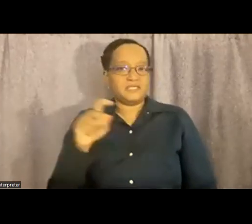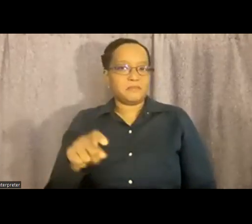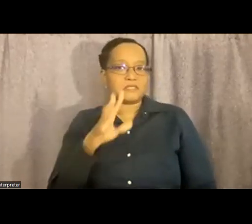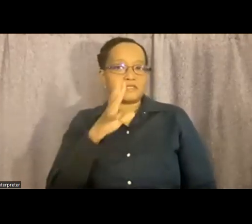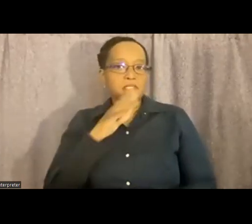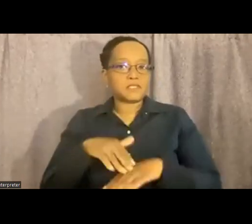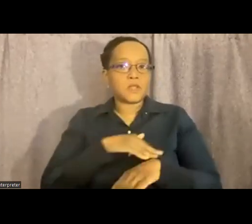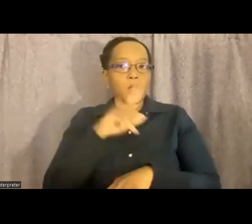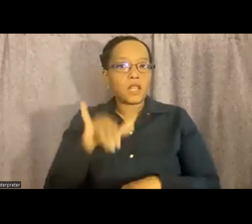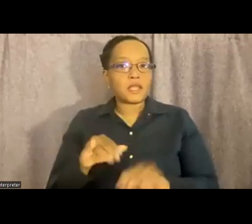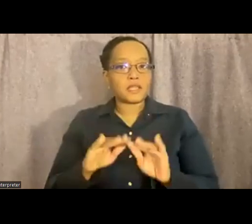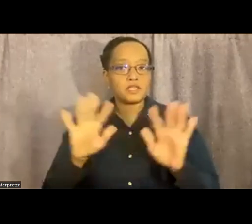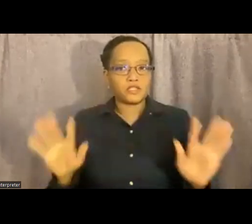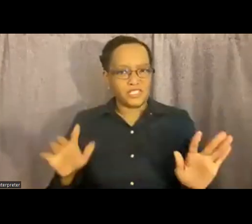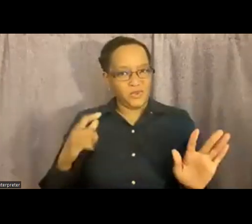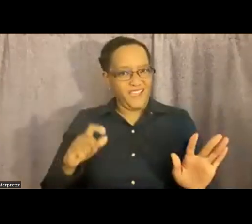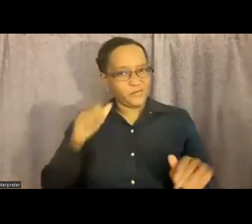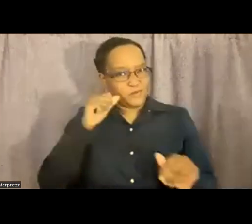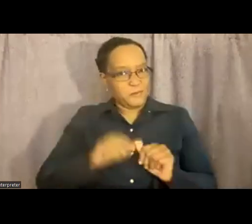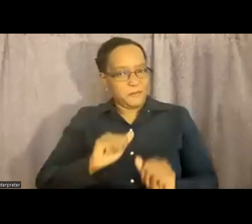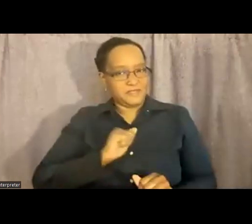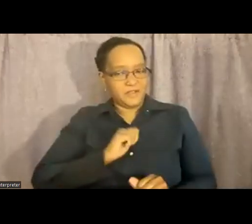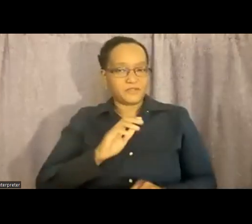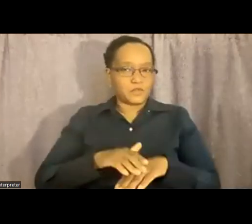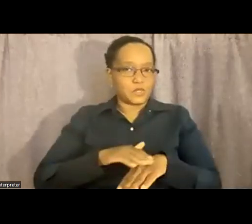I will have to remind myself to slow down.